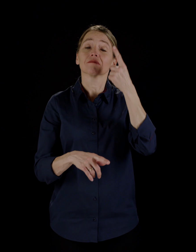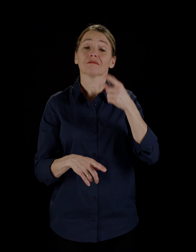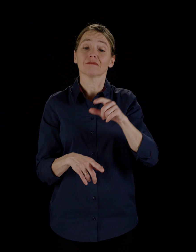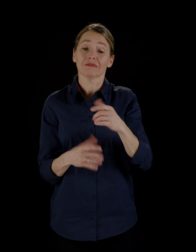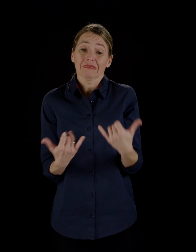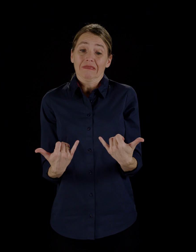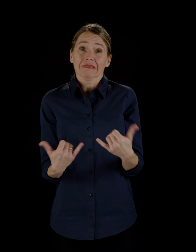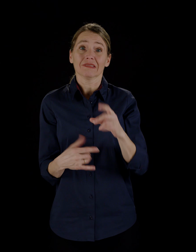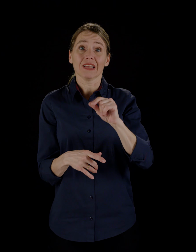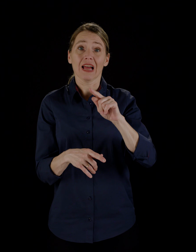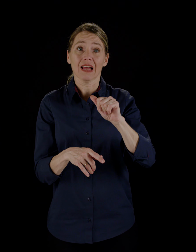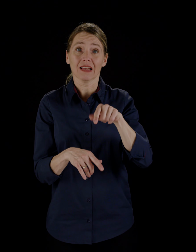on each website.